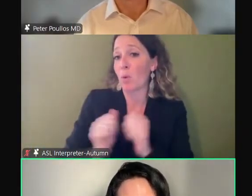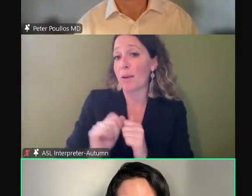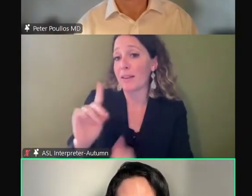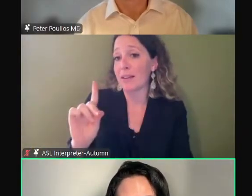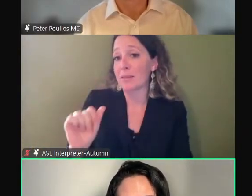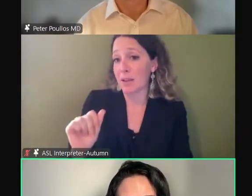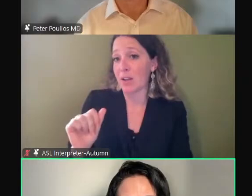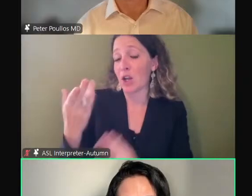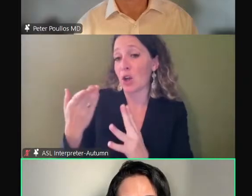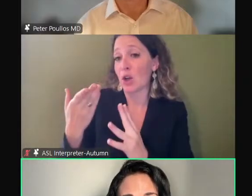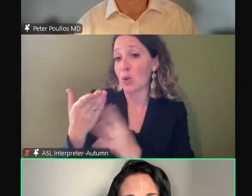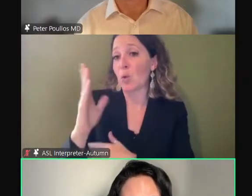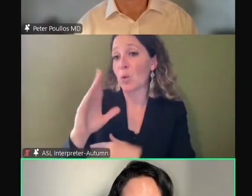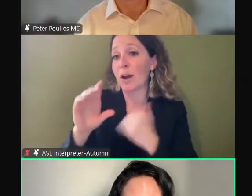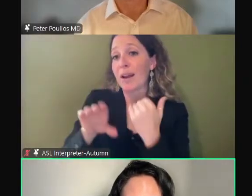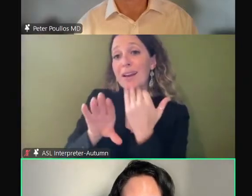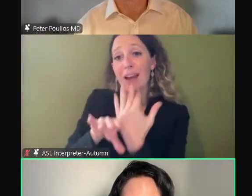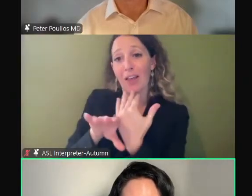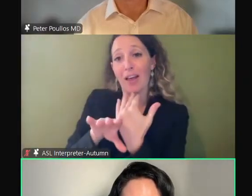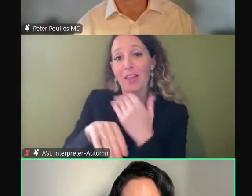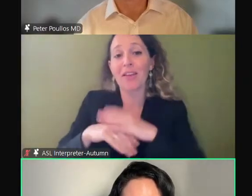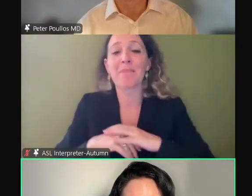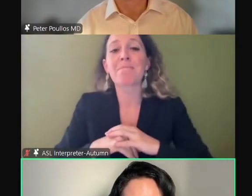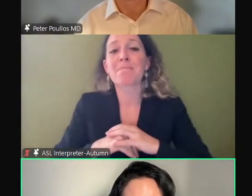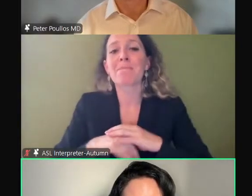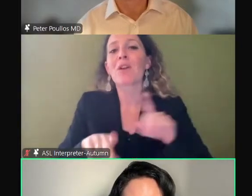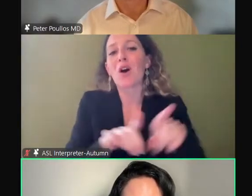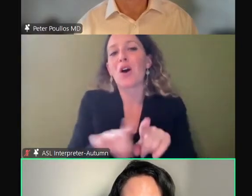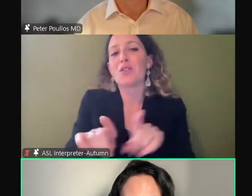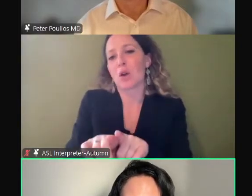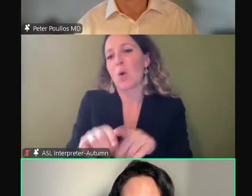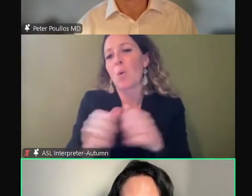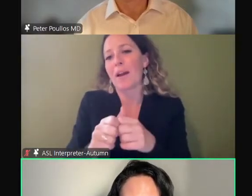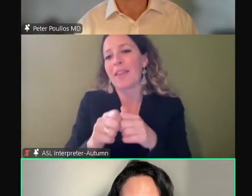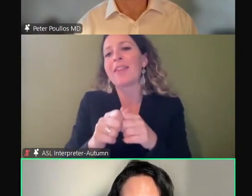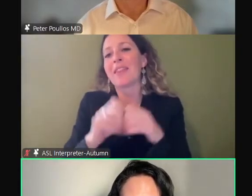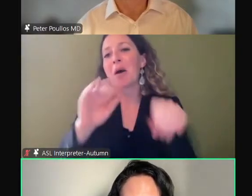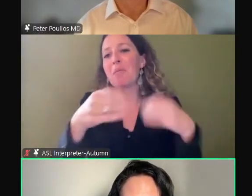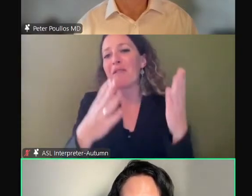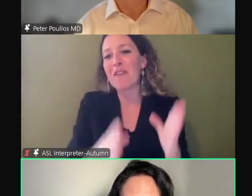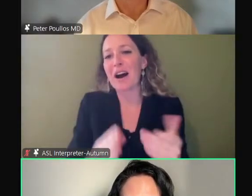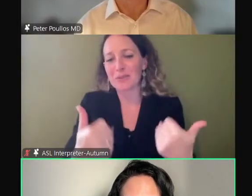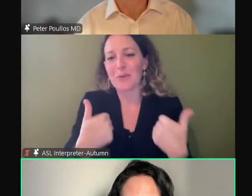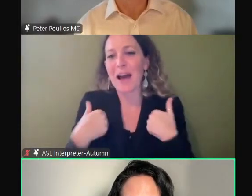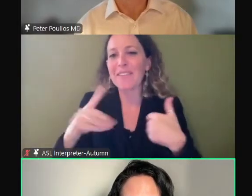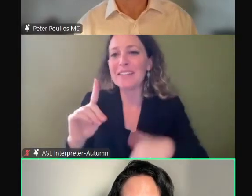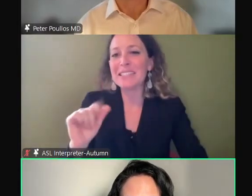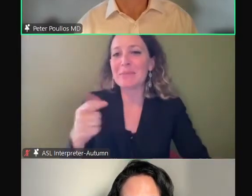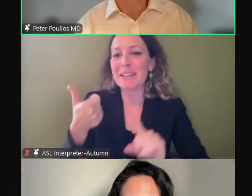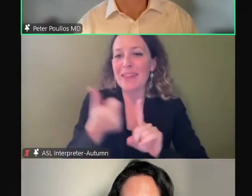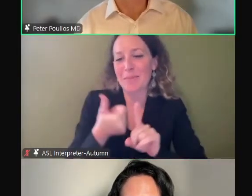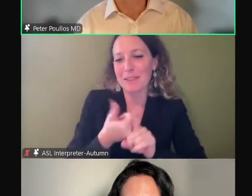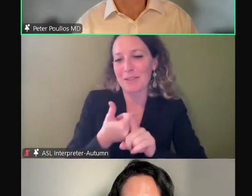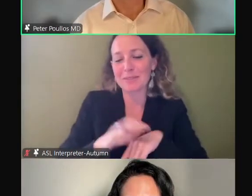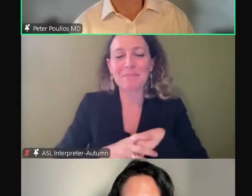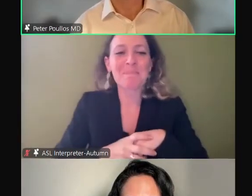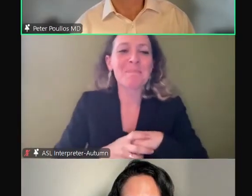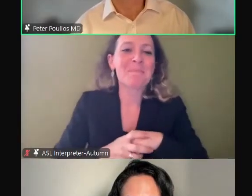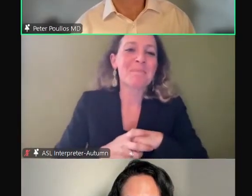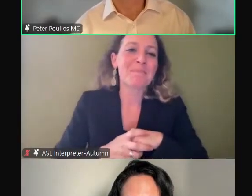or providers who have disabilities themselves. >> Peter Poullos: As usual, we'd be providing